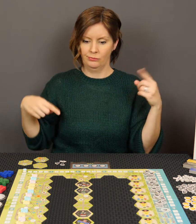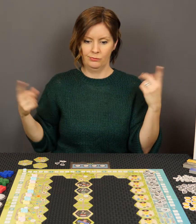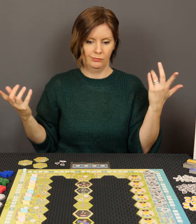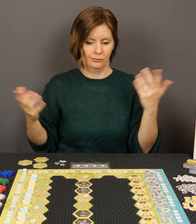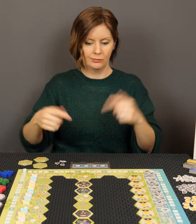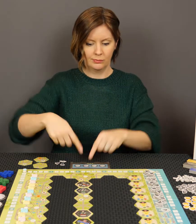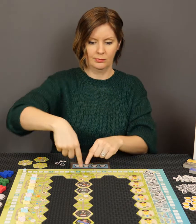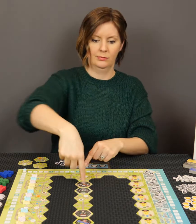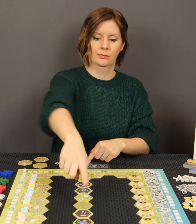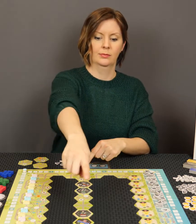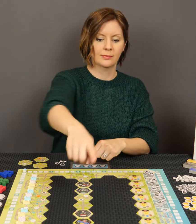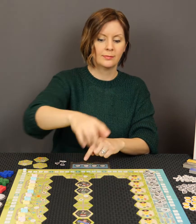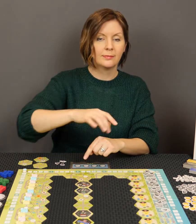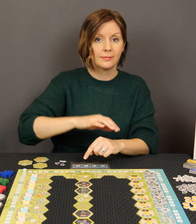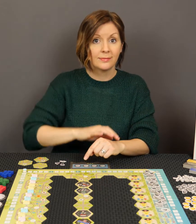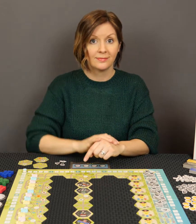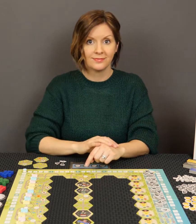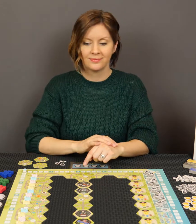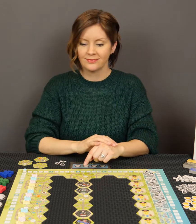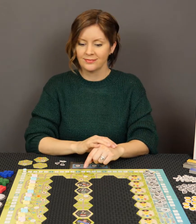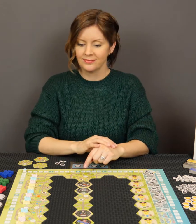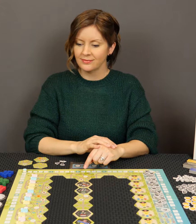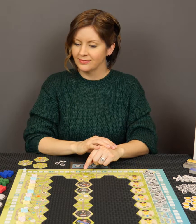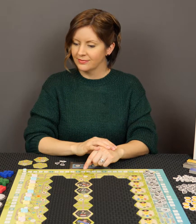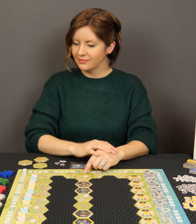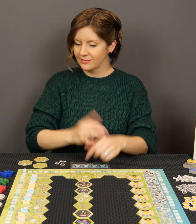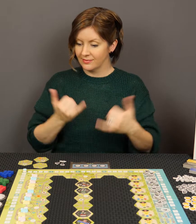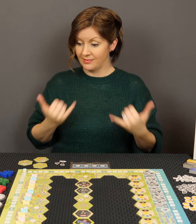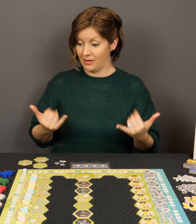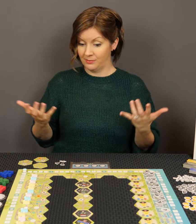just in a random order.